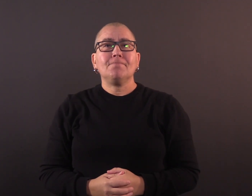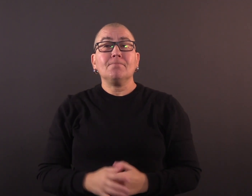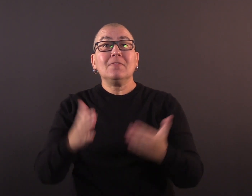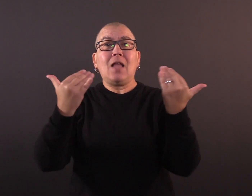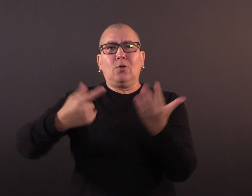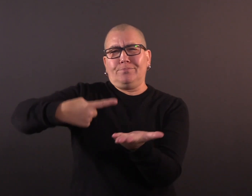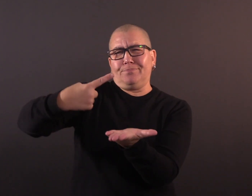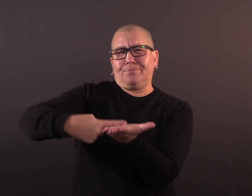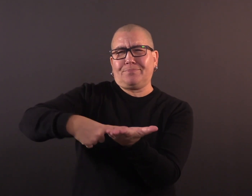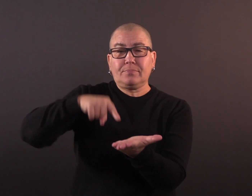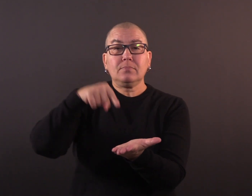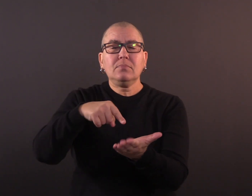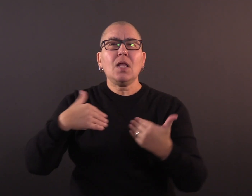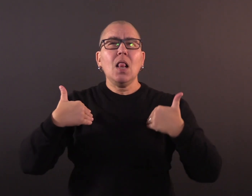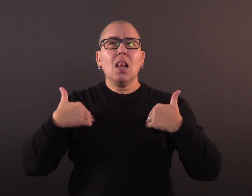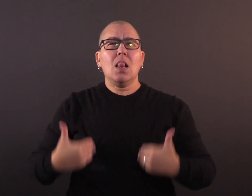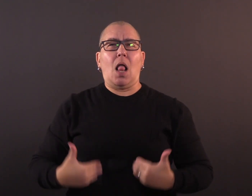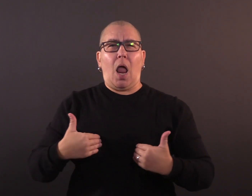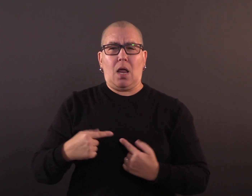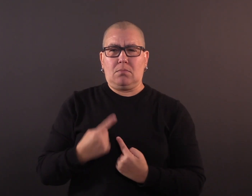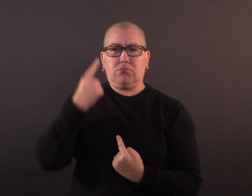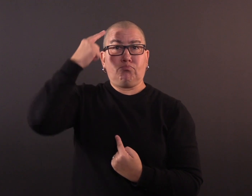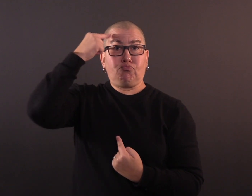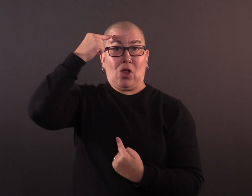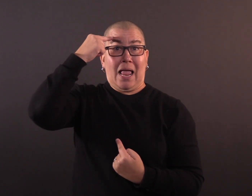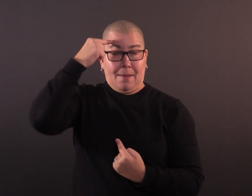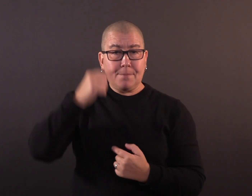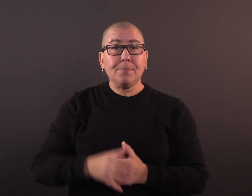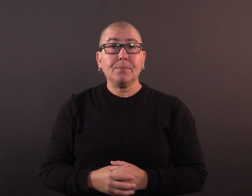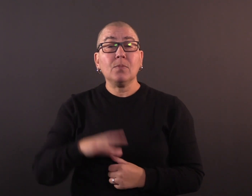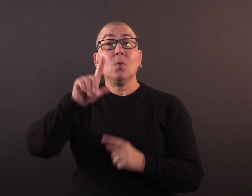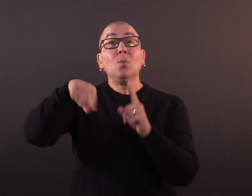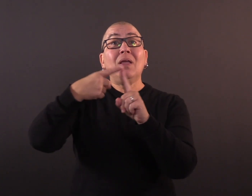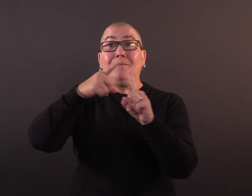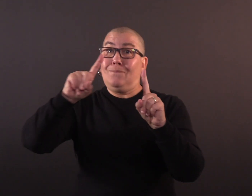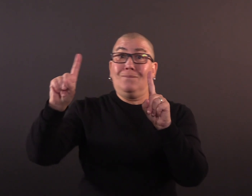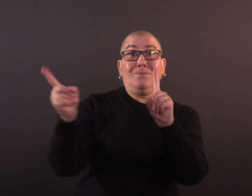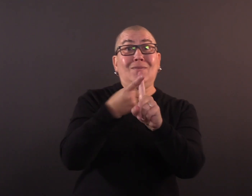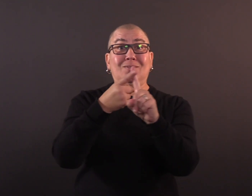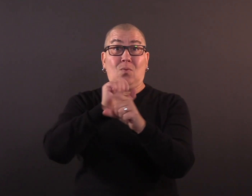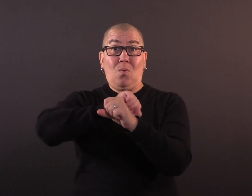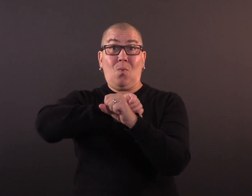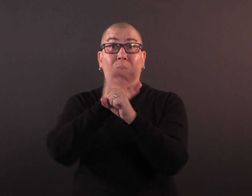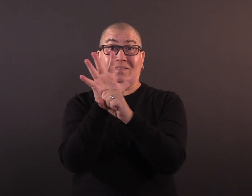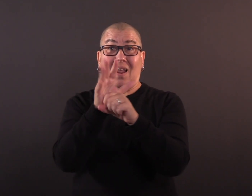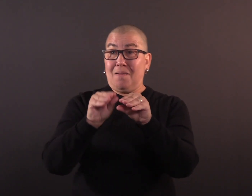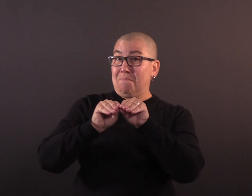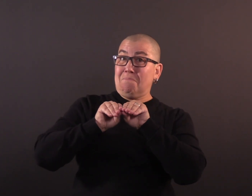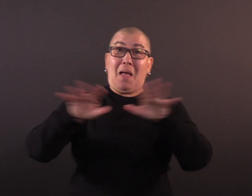From lungs to brain Early in the pandemic, doctors tended to